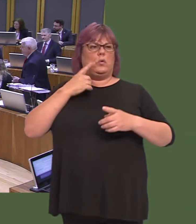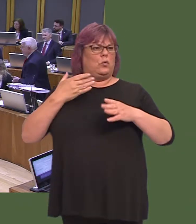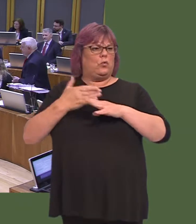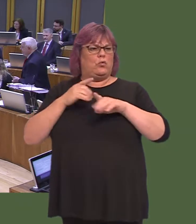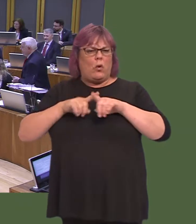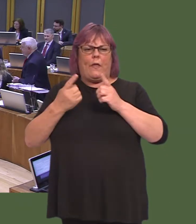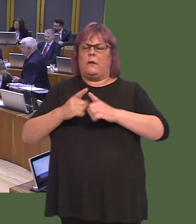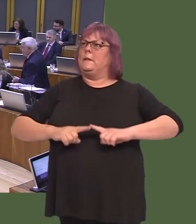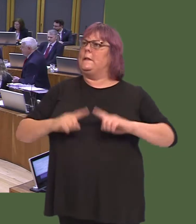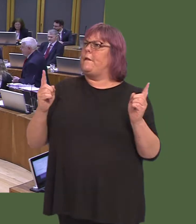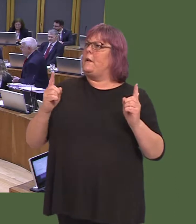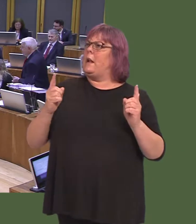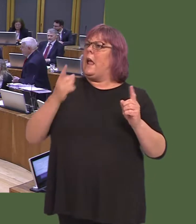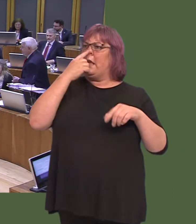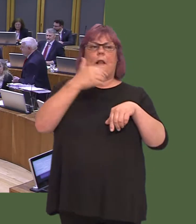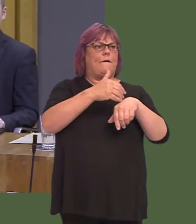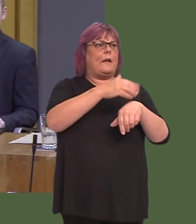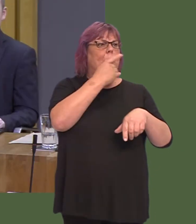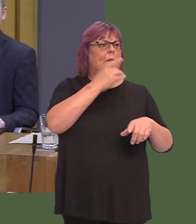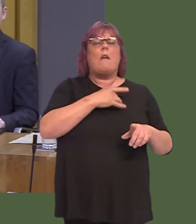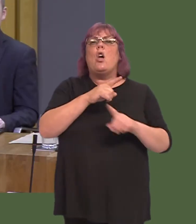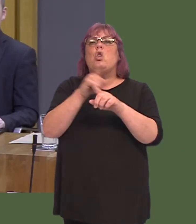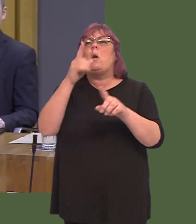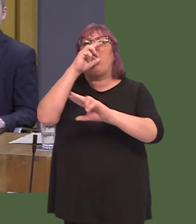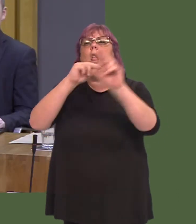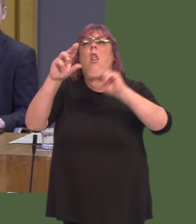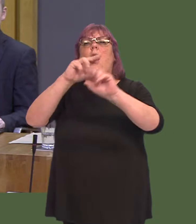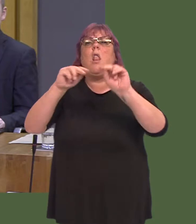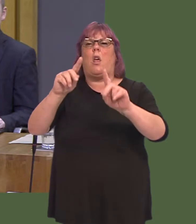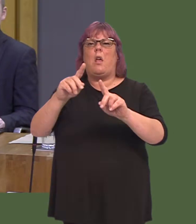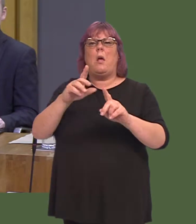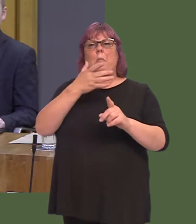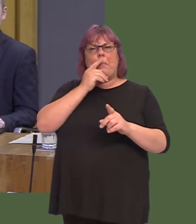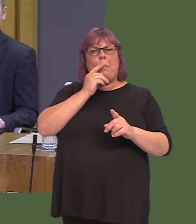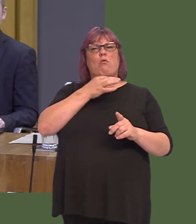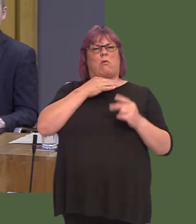costing people's lives. You can laugh and mutteróit is costing people's lives.